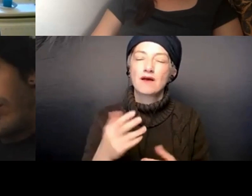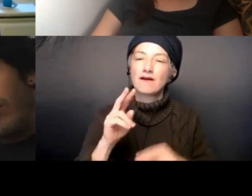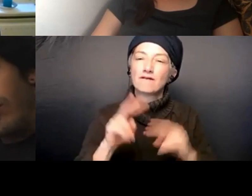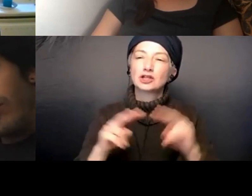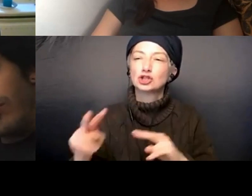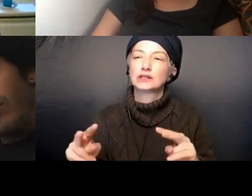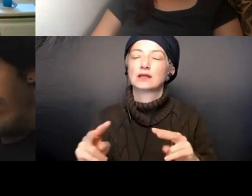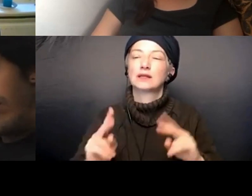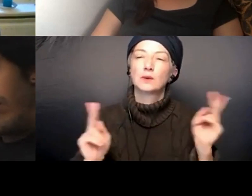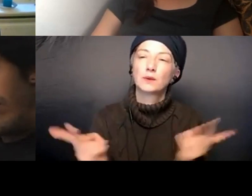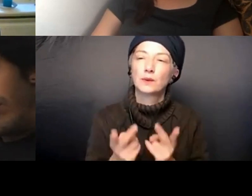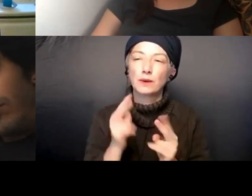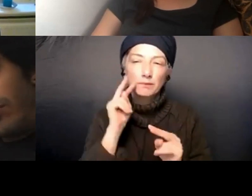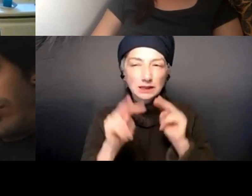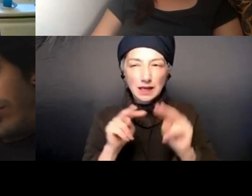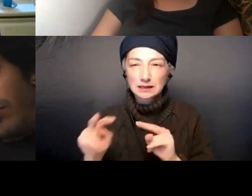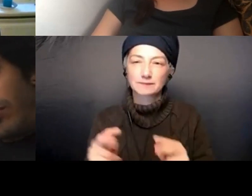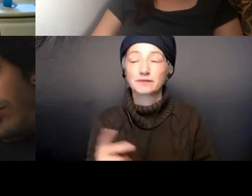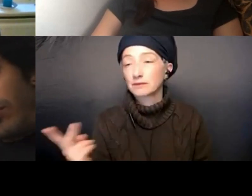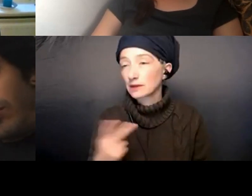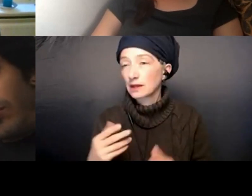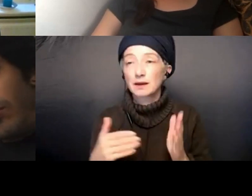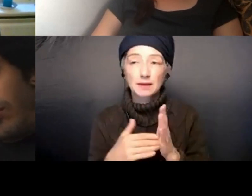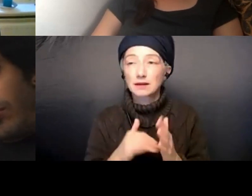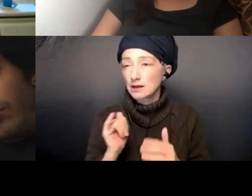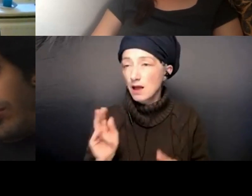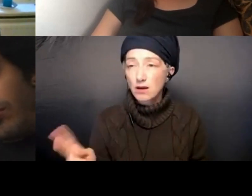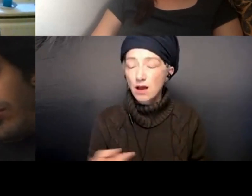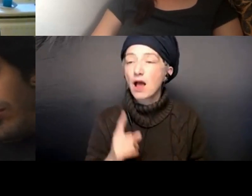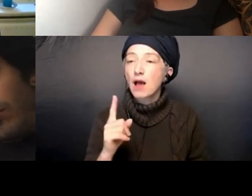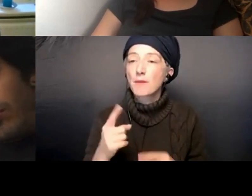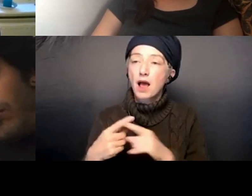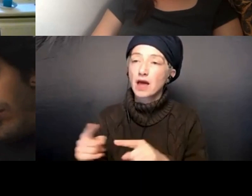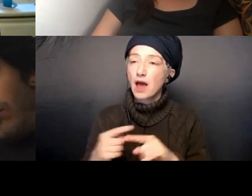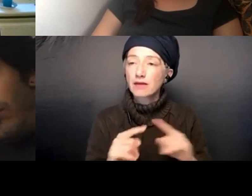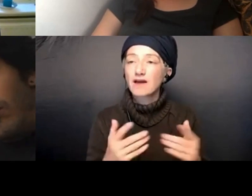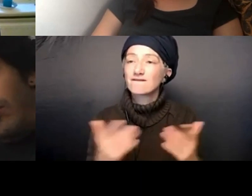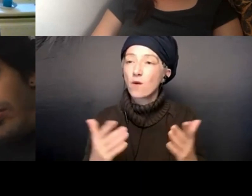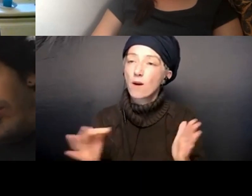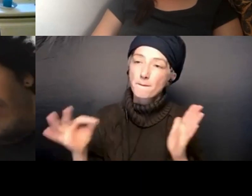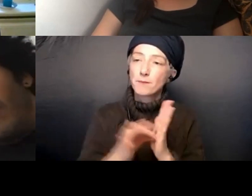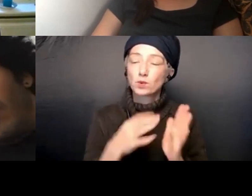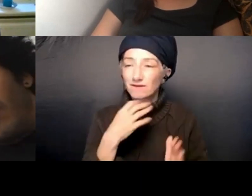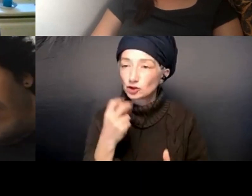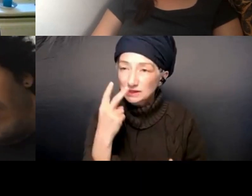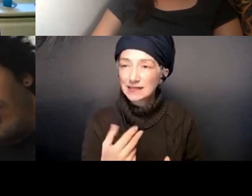and also highlight that even though we are both disabled people, we are different in many ways.